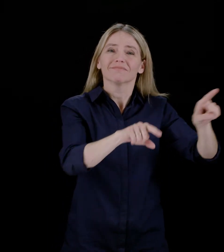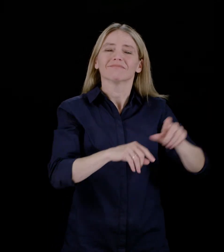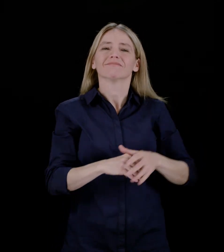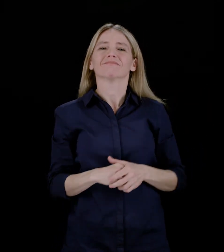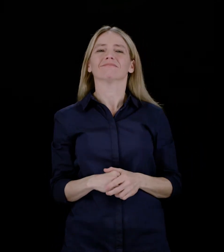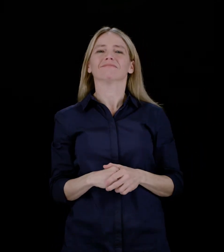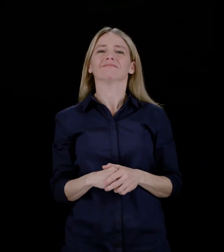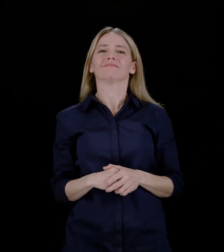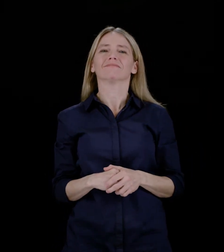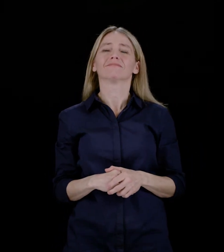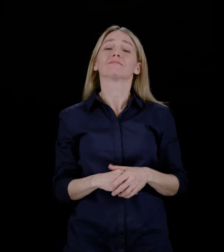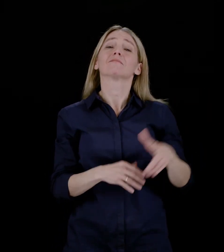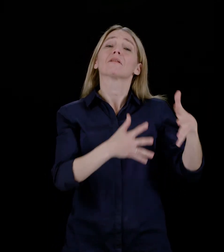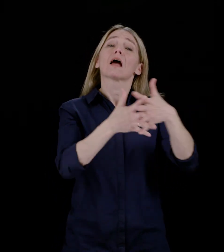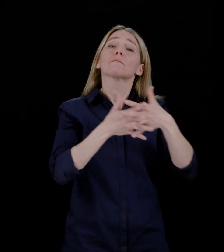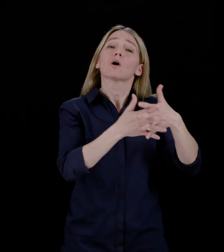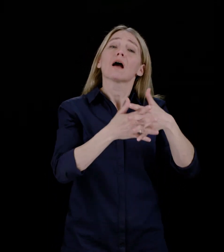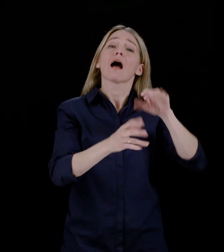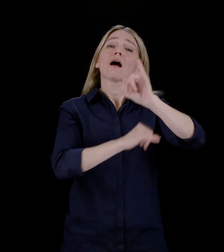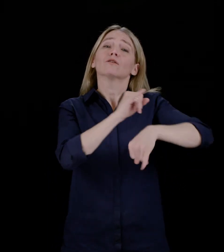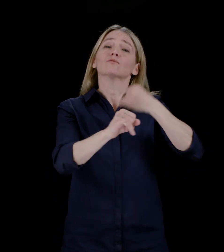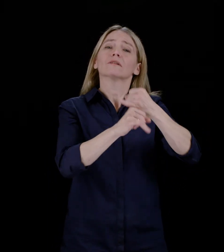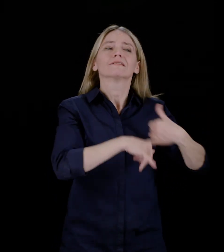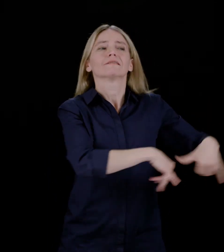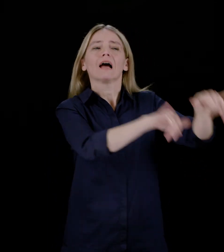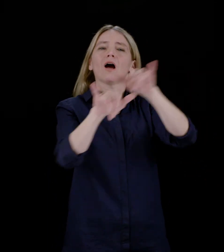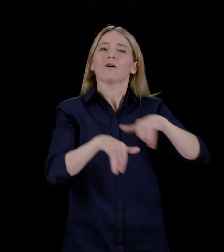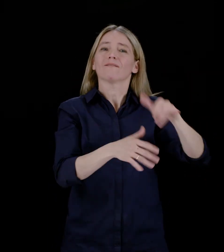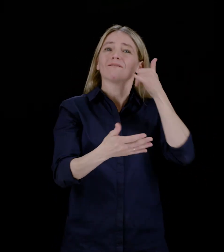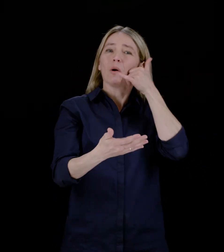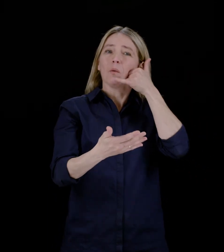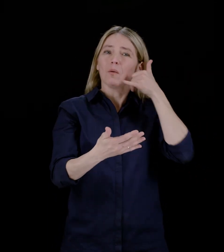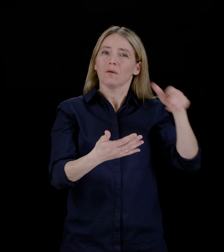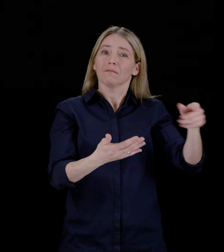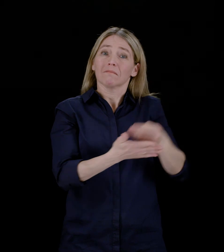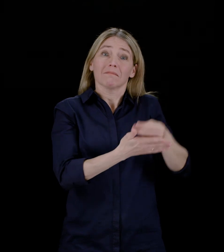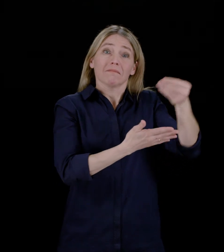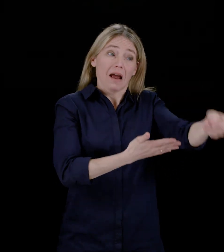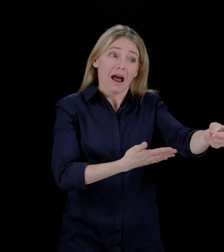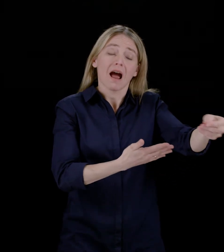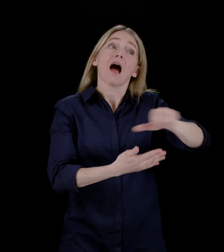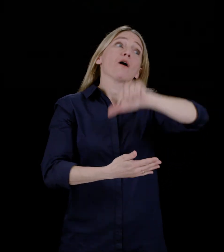Phones purchased from other counties might show some other type of non-Canadian headline banner.